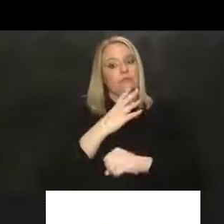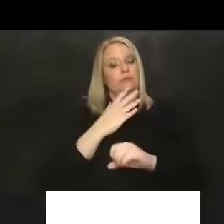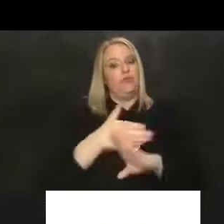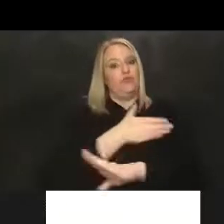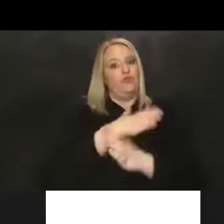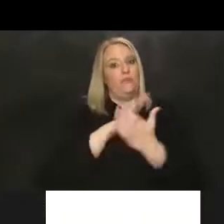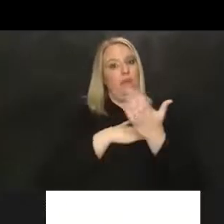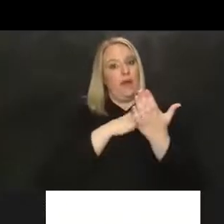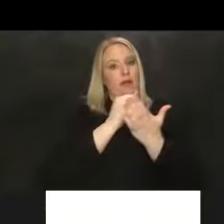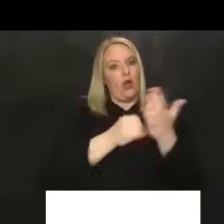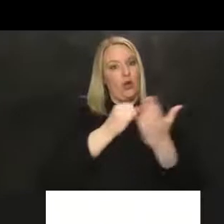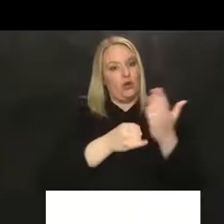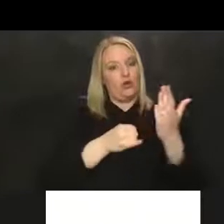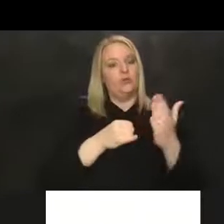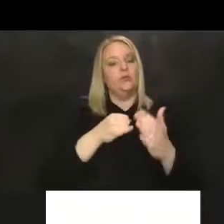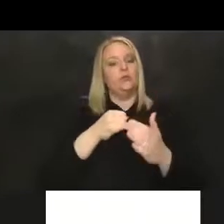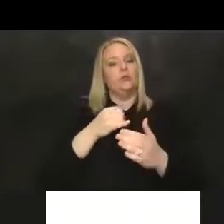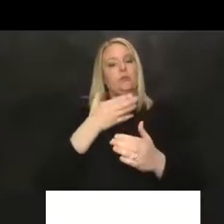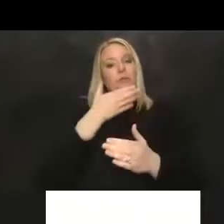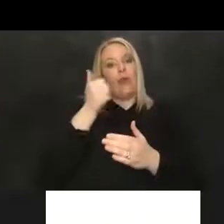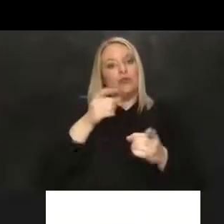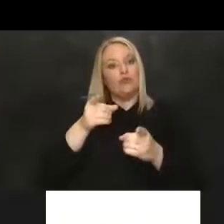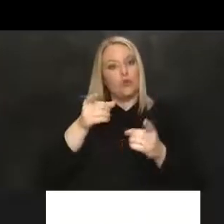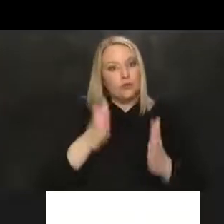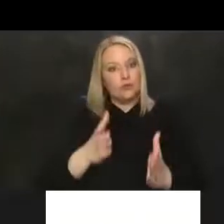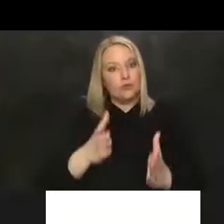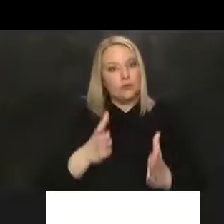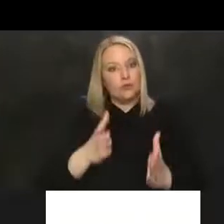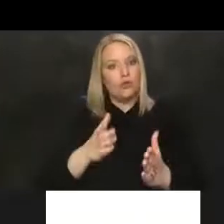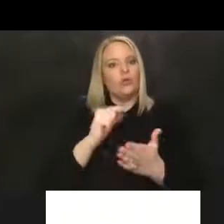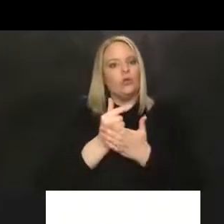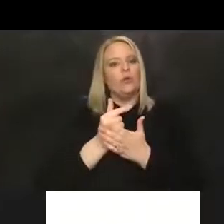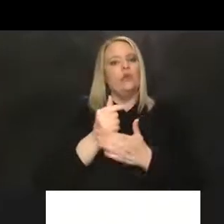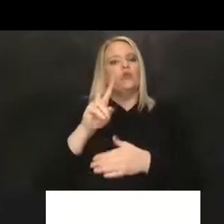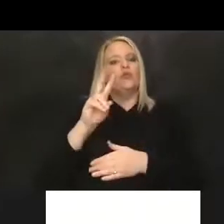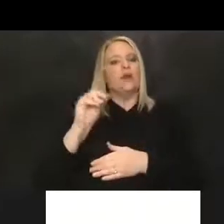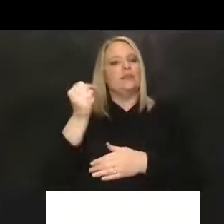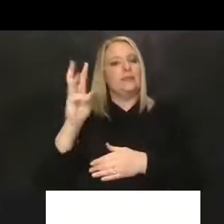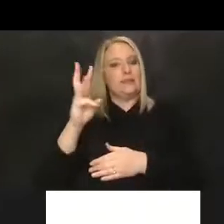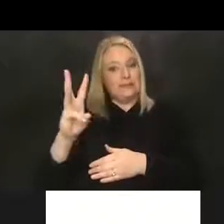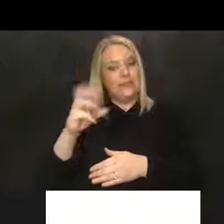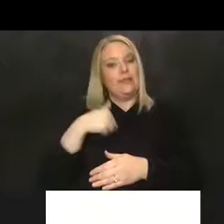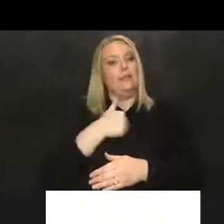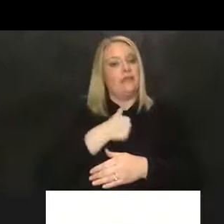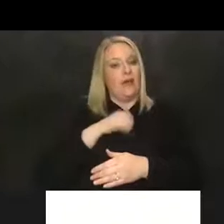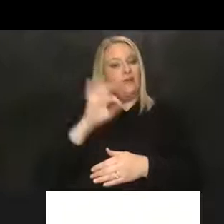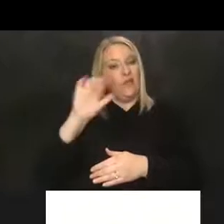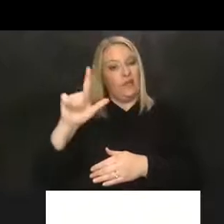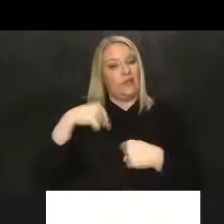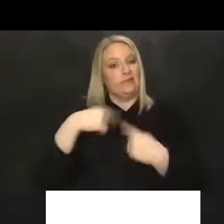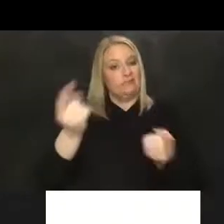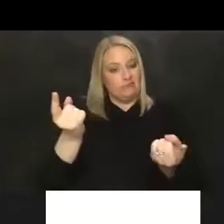a better director, and I graduated in 2016, I've been working freelance since then, and, oh yeah, I